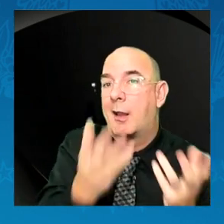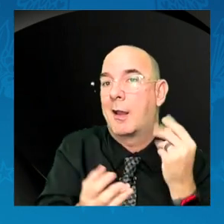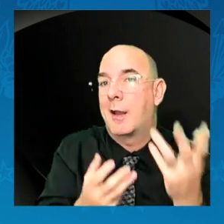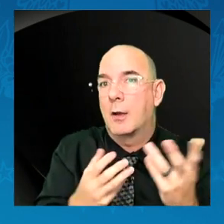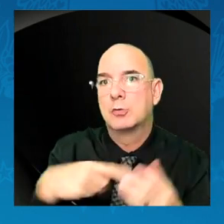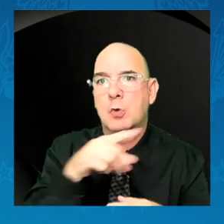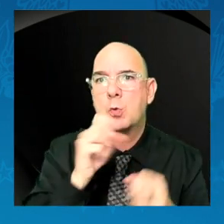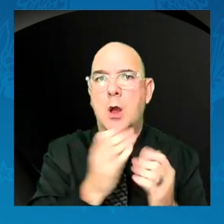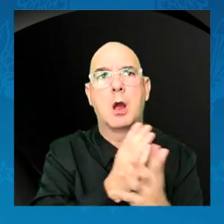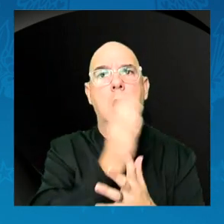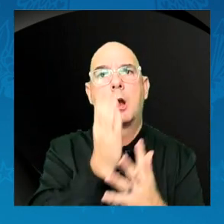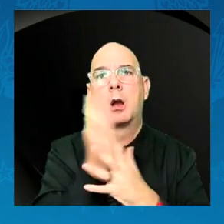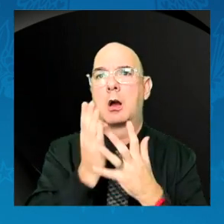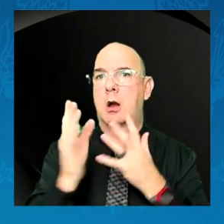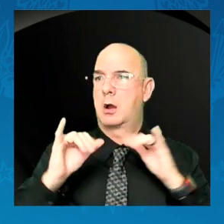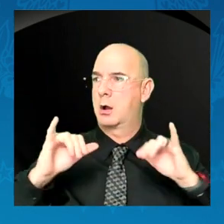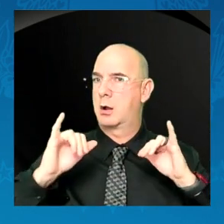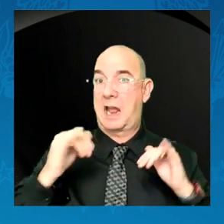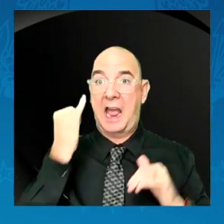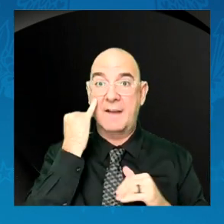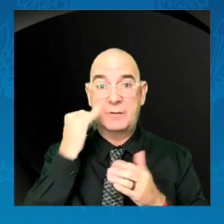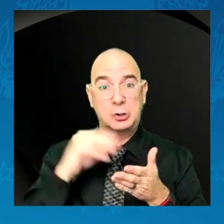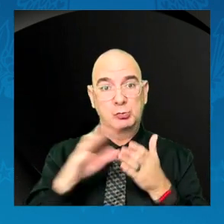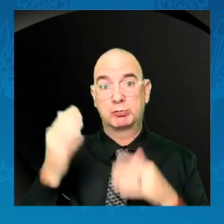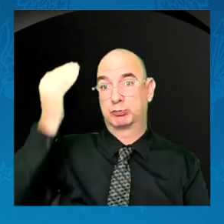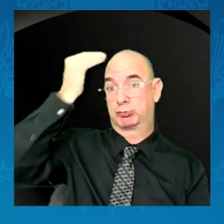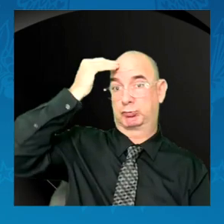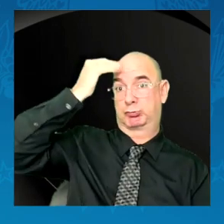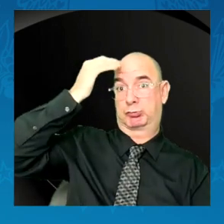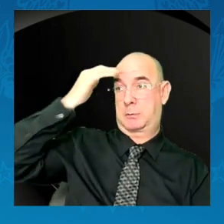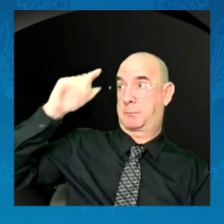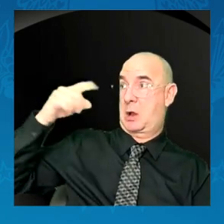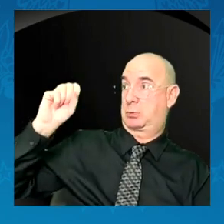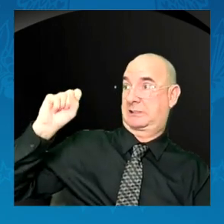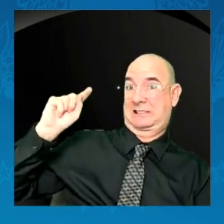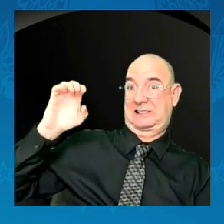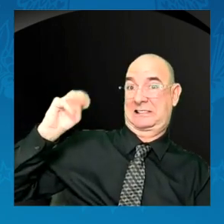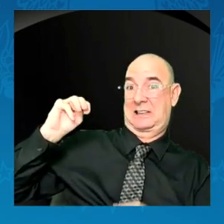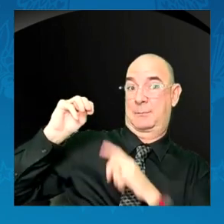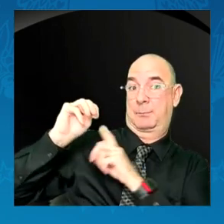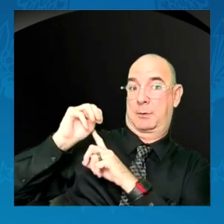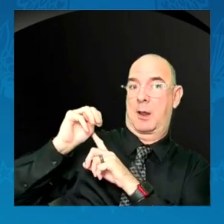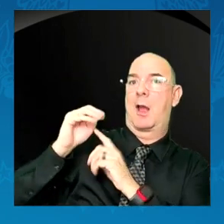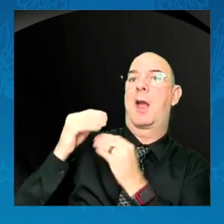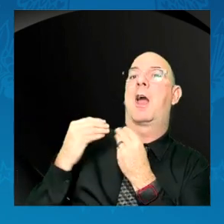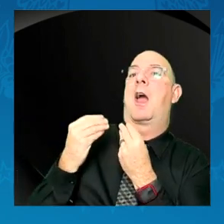the more able they are to contribute in a highly technical organization along the lines of what we've been discussing.